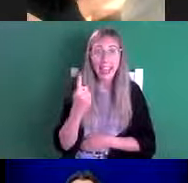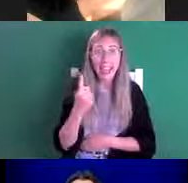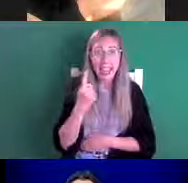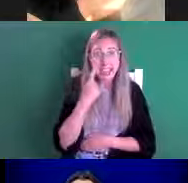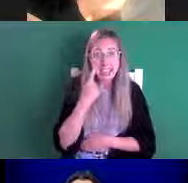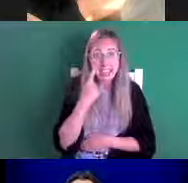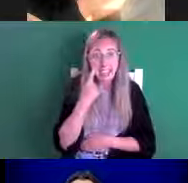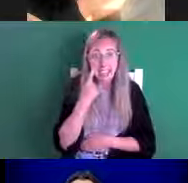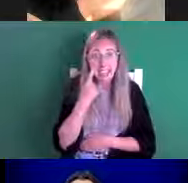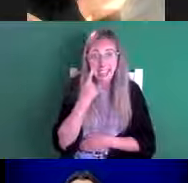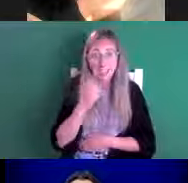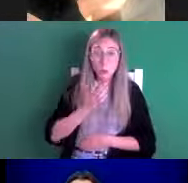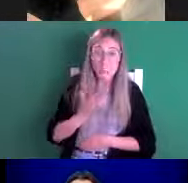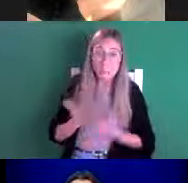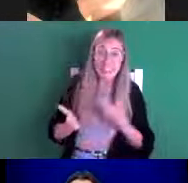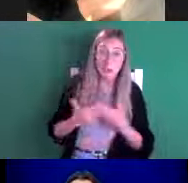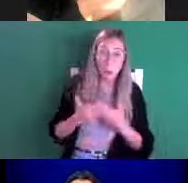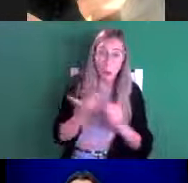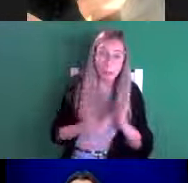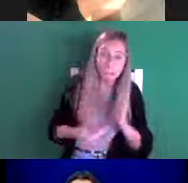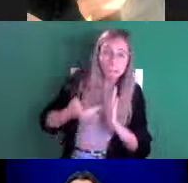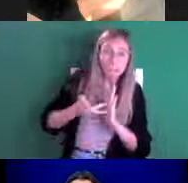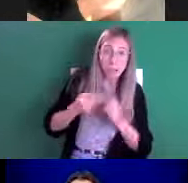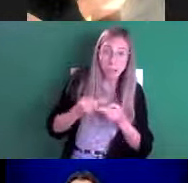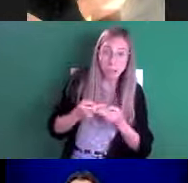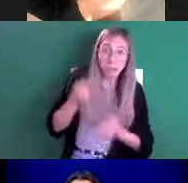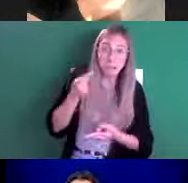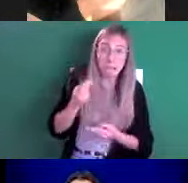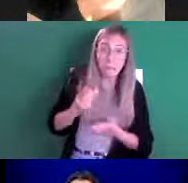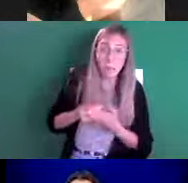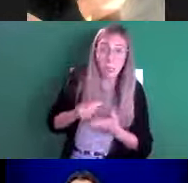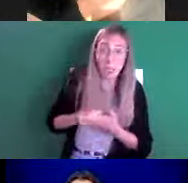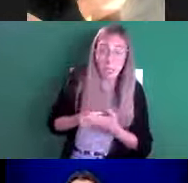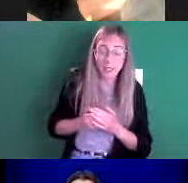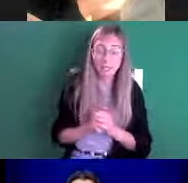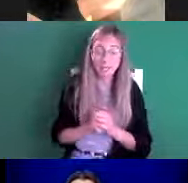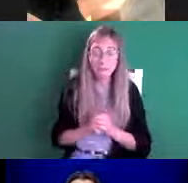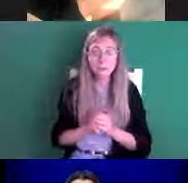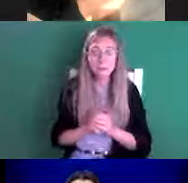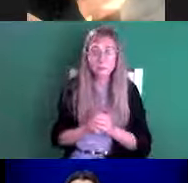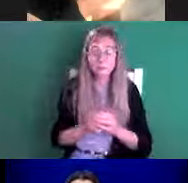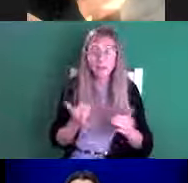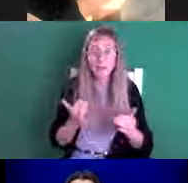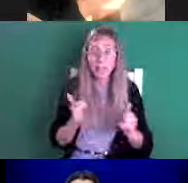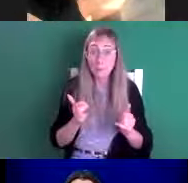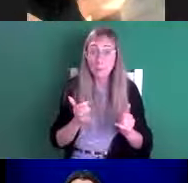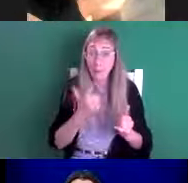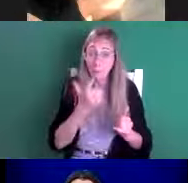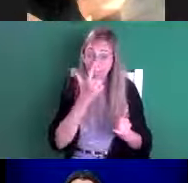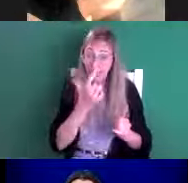budget i've already had some people talking about could it be added into an arts council bit um